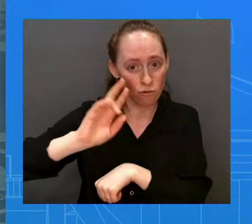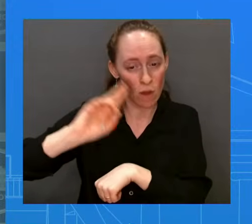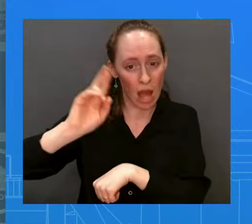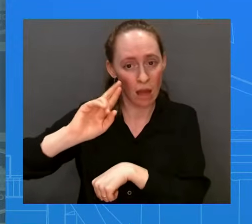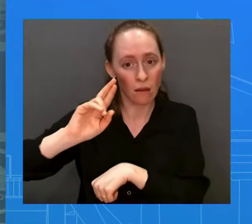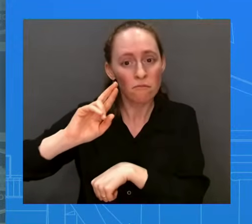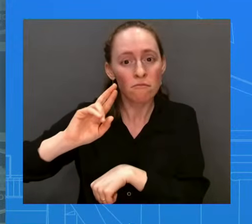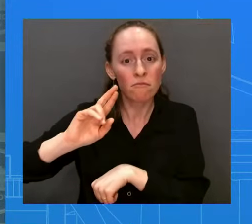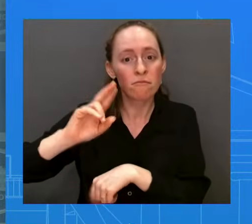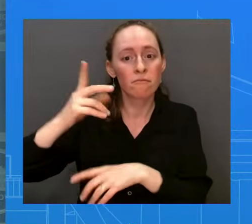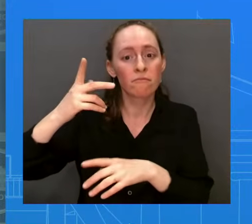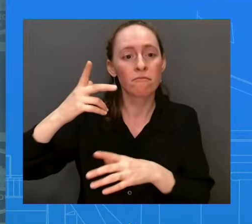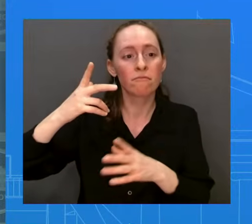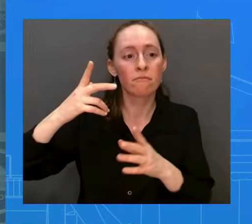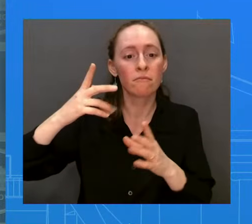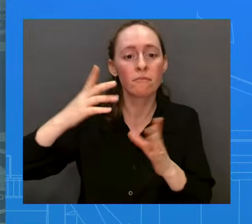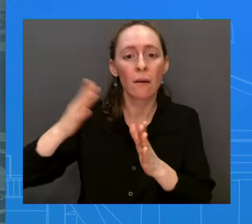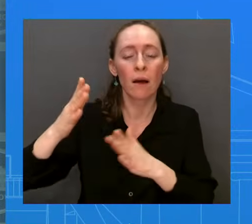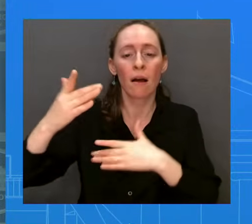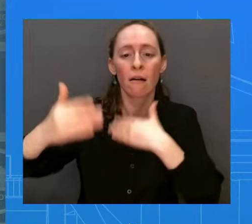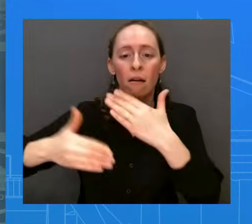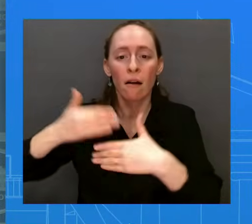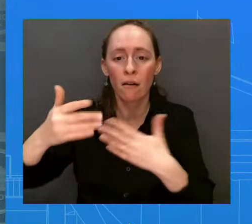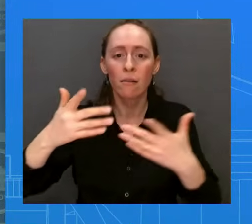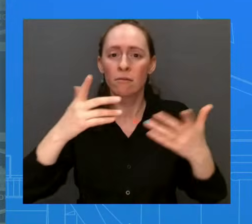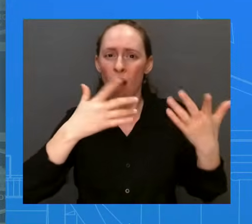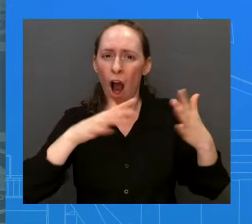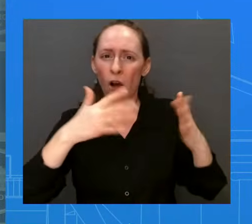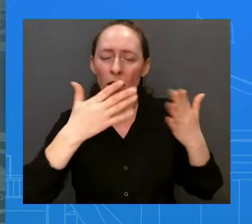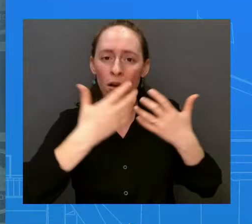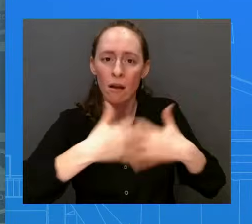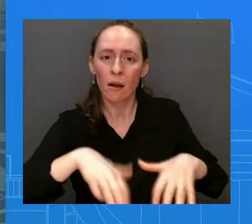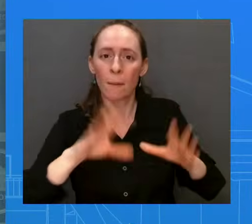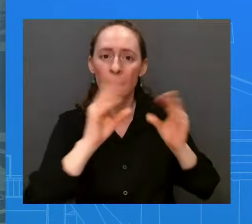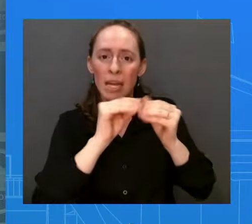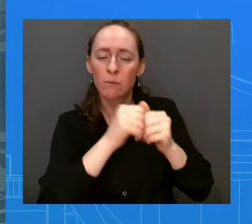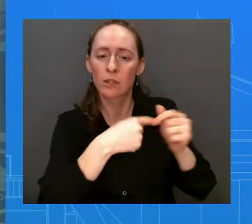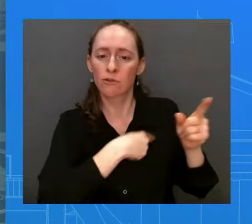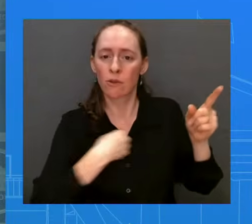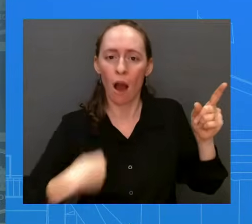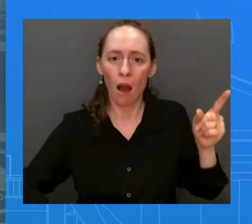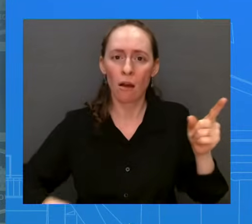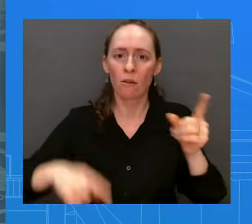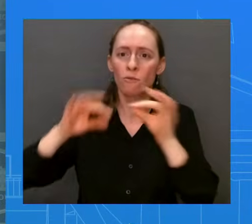whether it's climate change or military-to-military. We were willing to do that. We were looking forward to doing that.